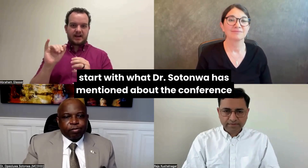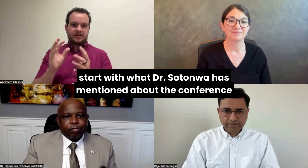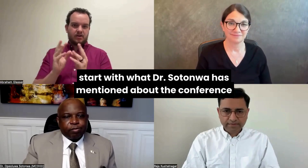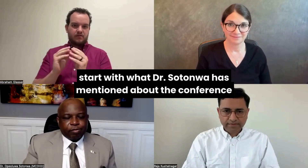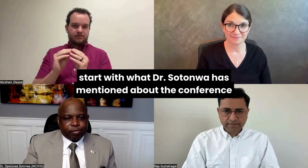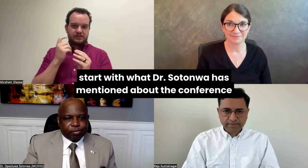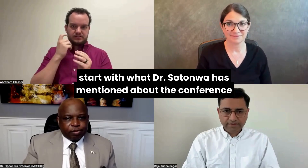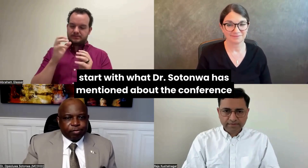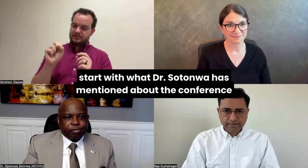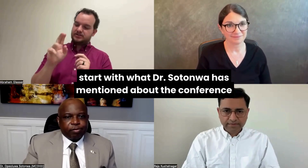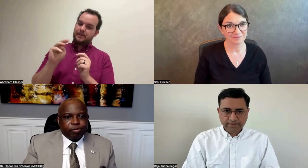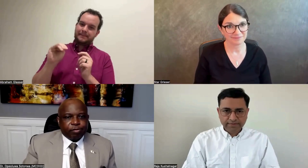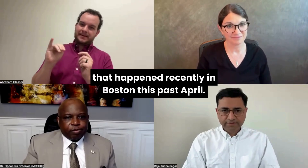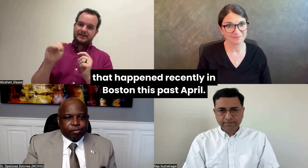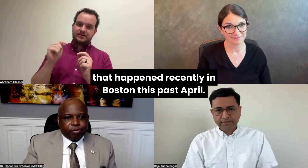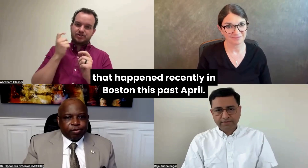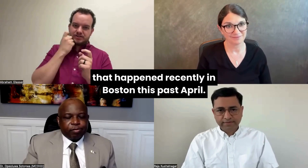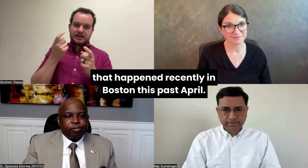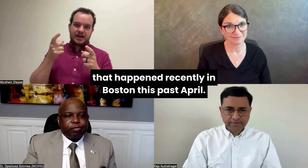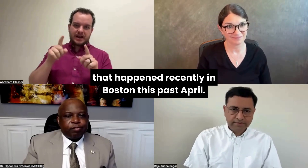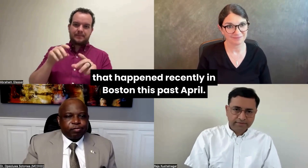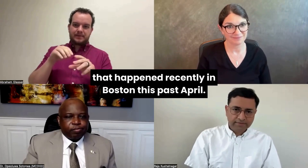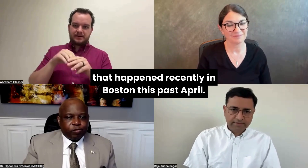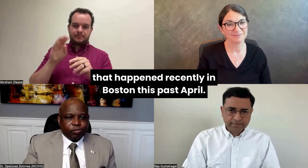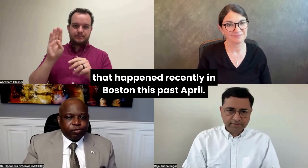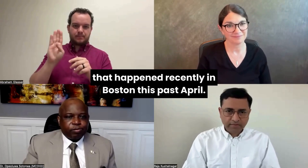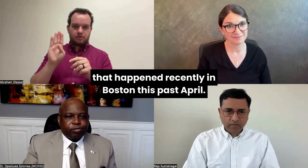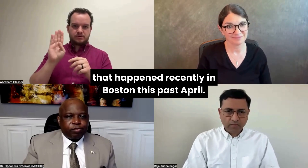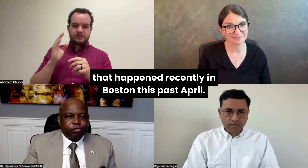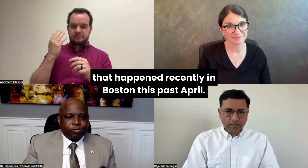that happened recently in Boston this past April.